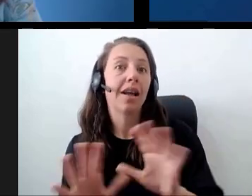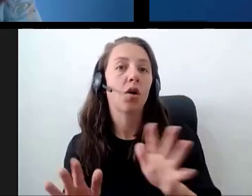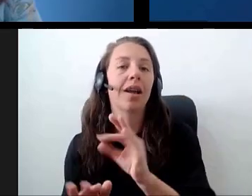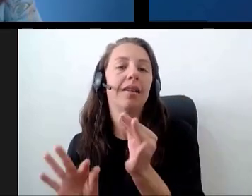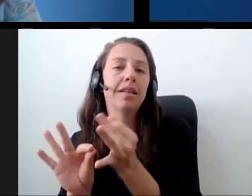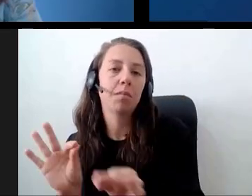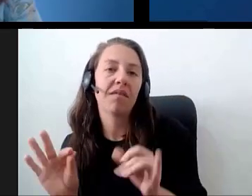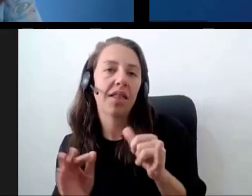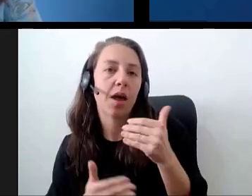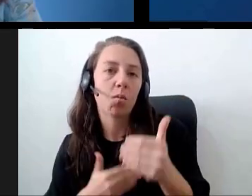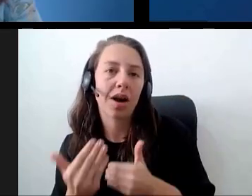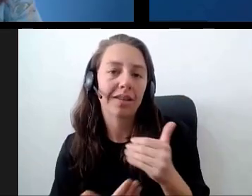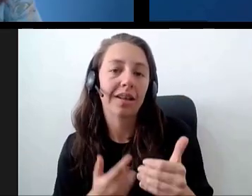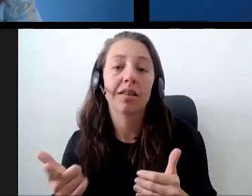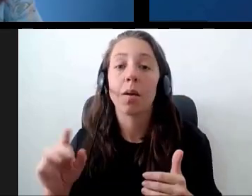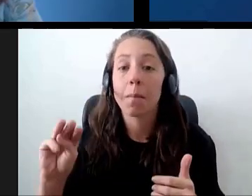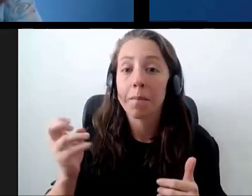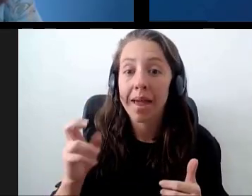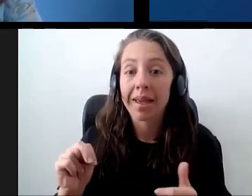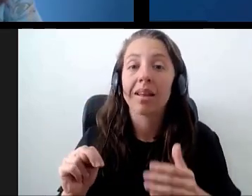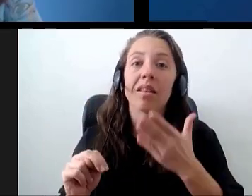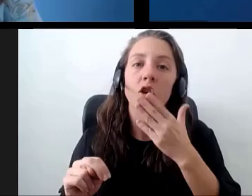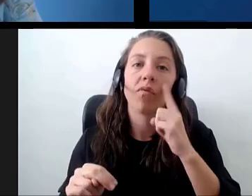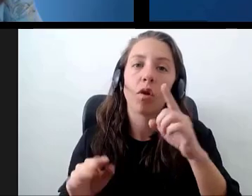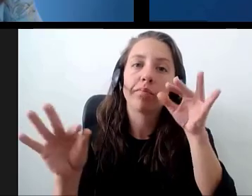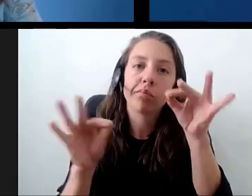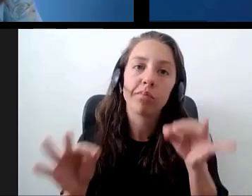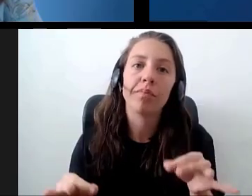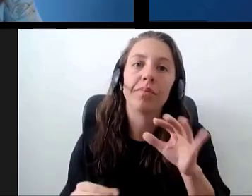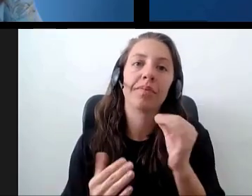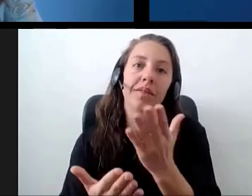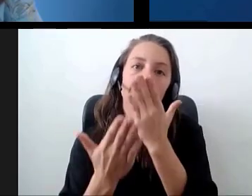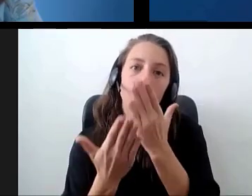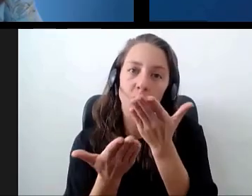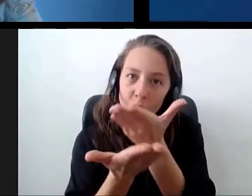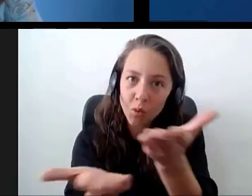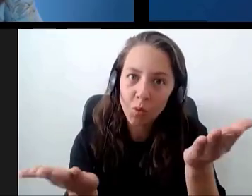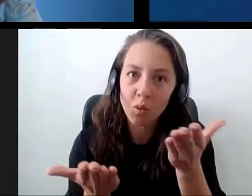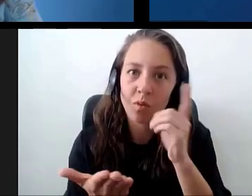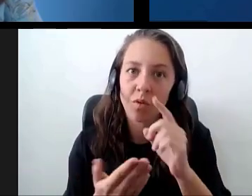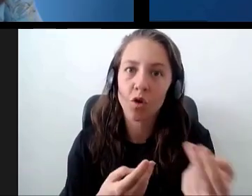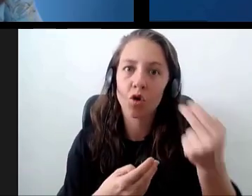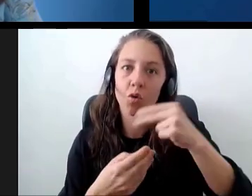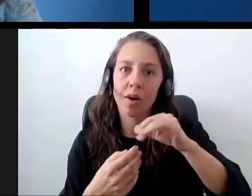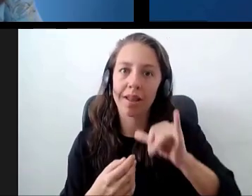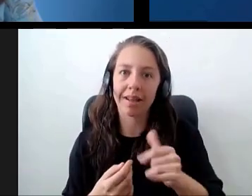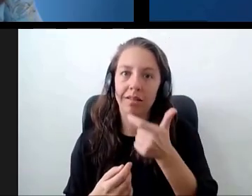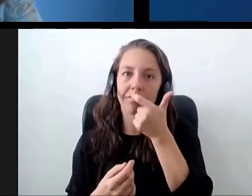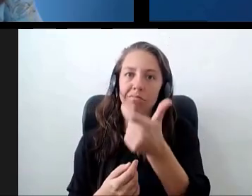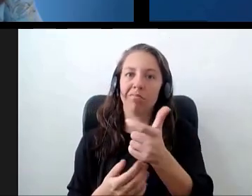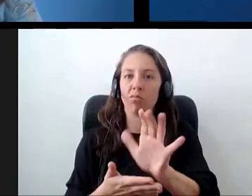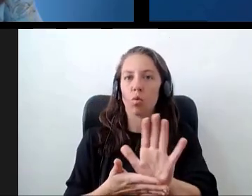navigate through all of these changes, and a big thank you to all of you for joining this recording of Plugging into NIH: